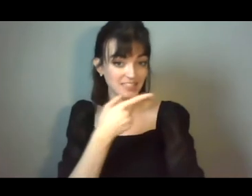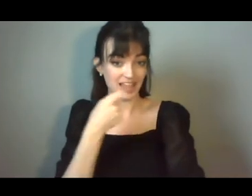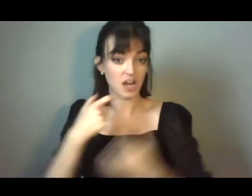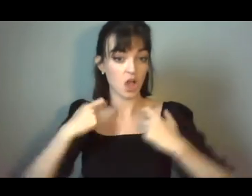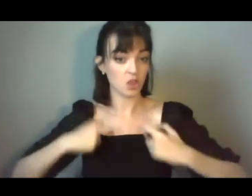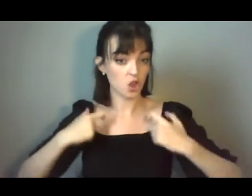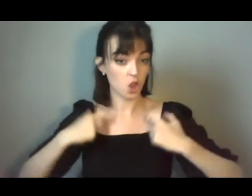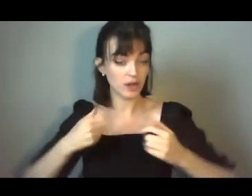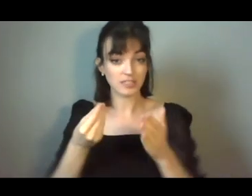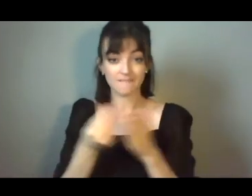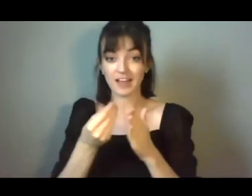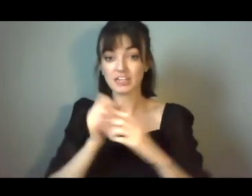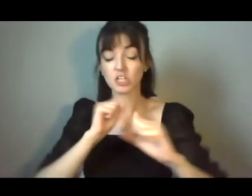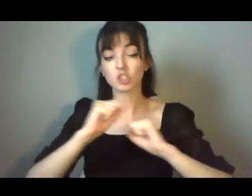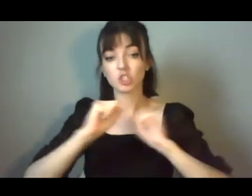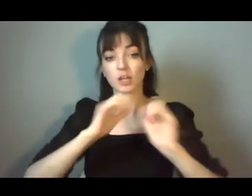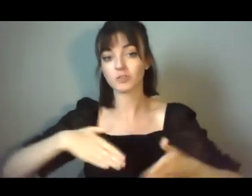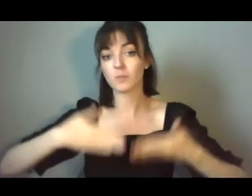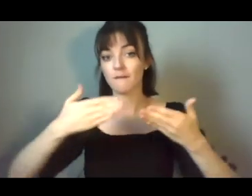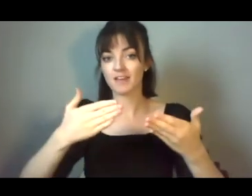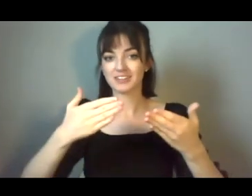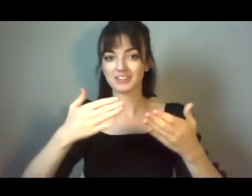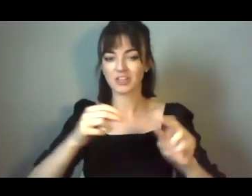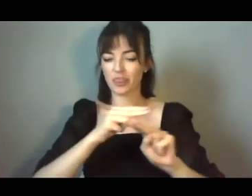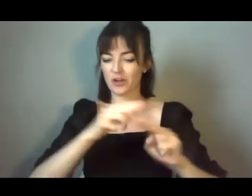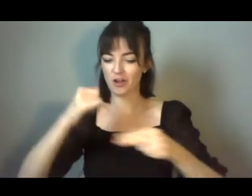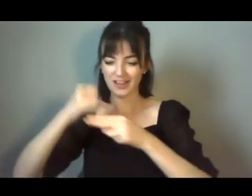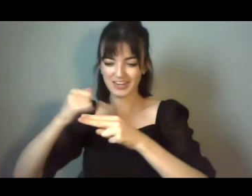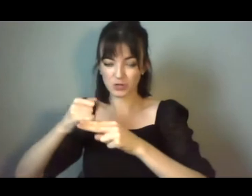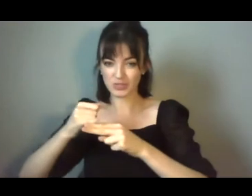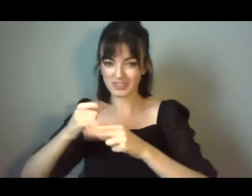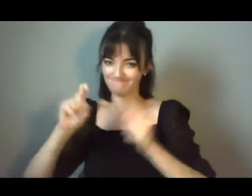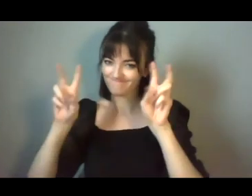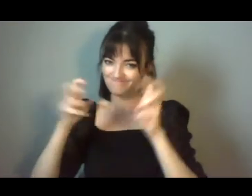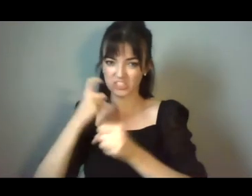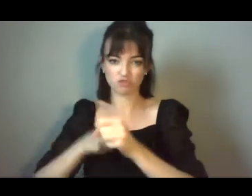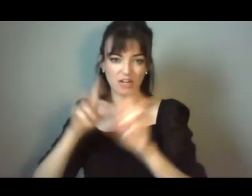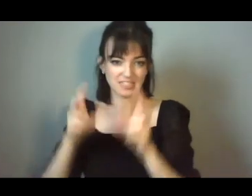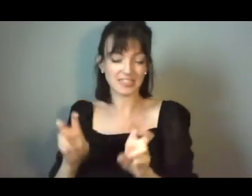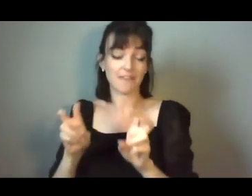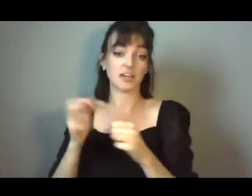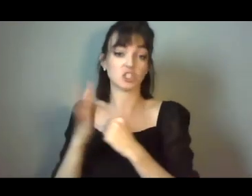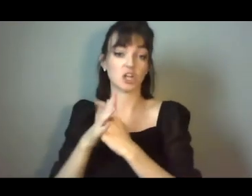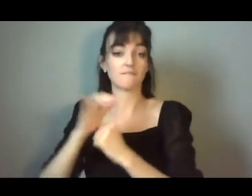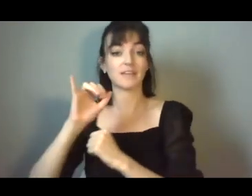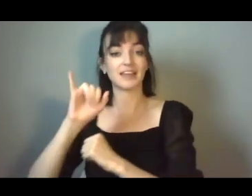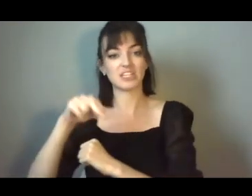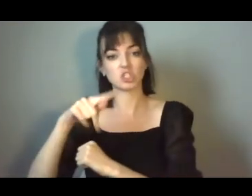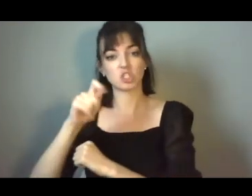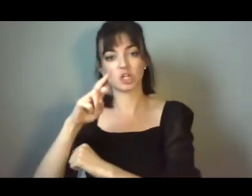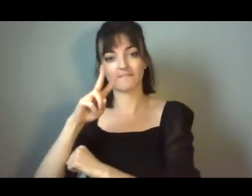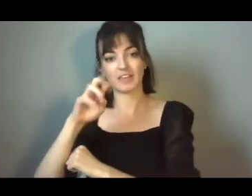services providers foul outside that strict definition of intervener. However, yeah the codes